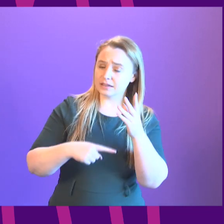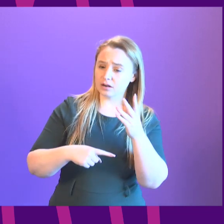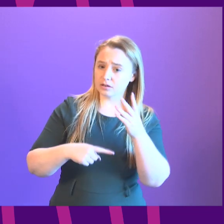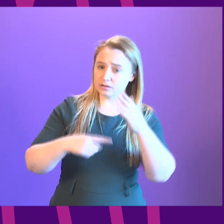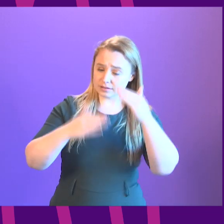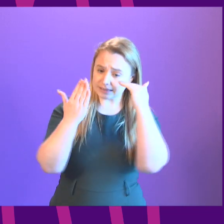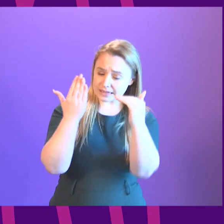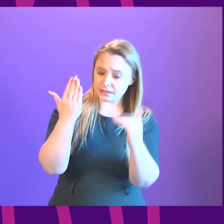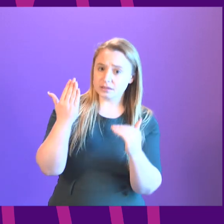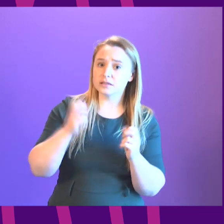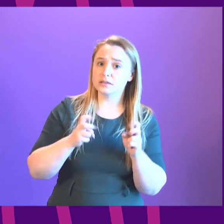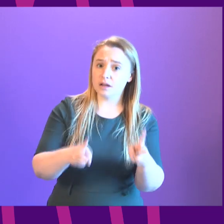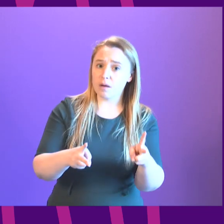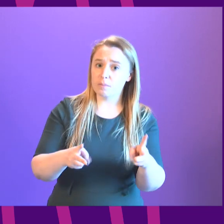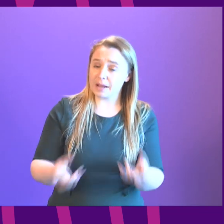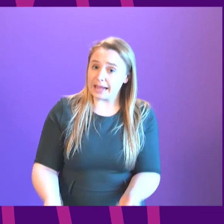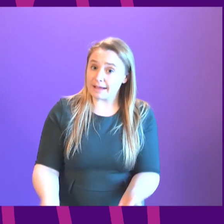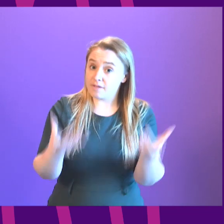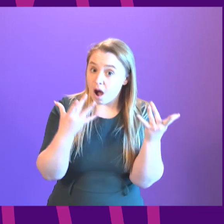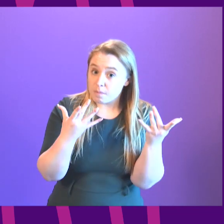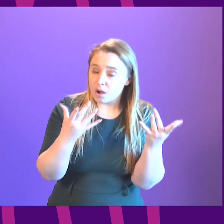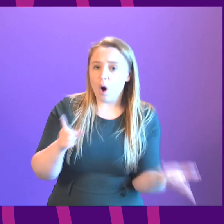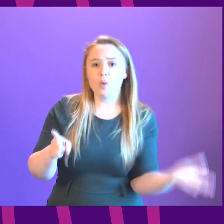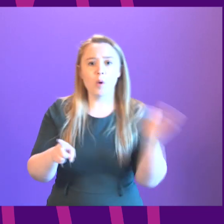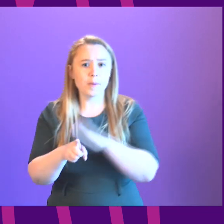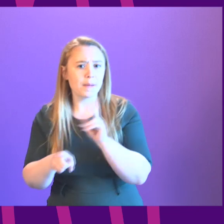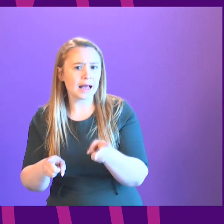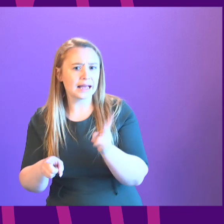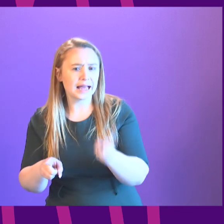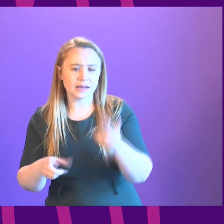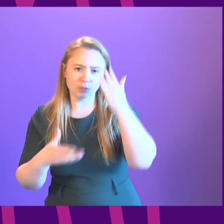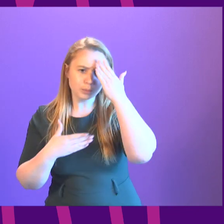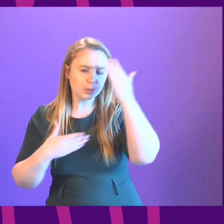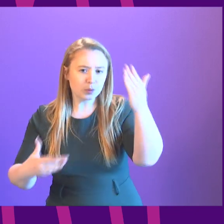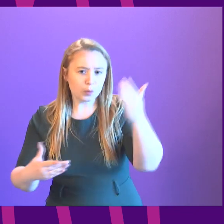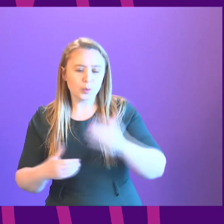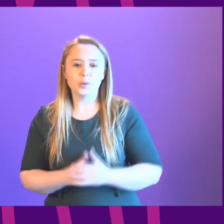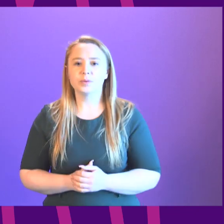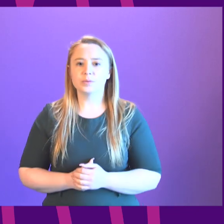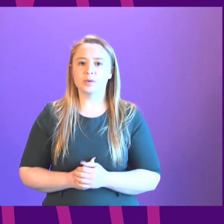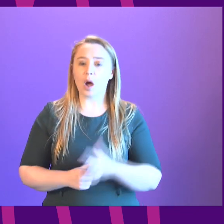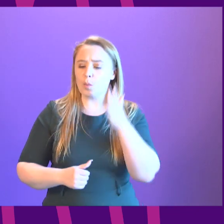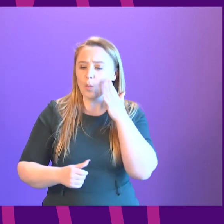for good or whether we can expect a return to more localised restrictions and, if so, when?